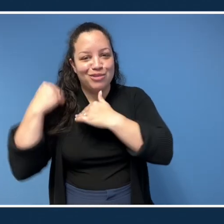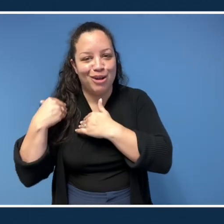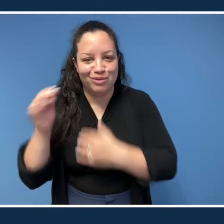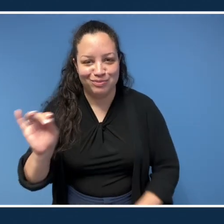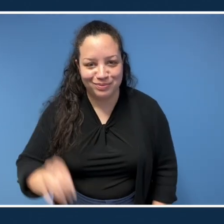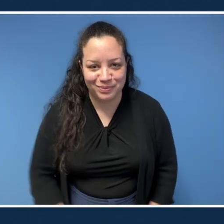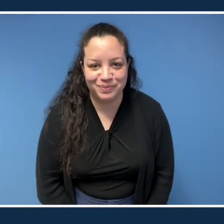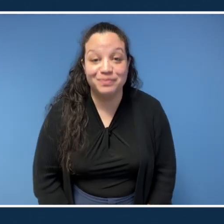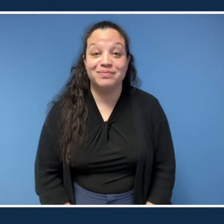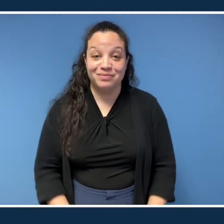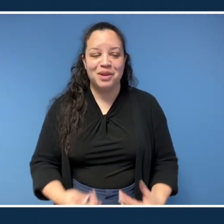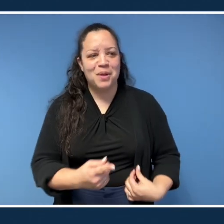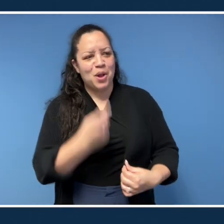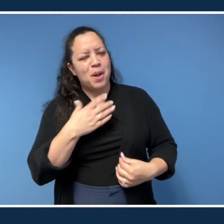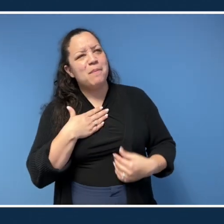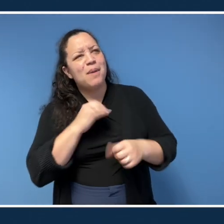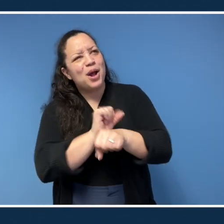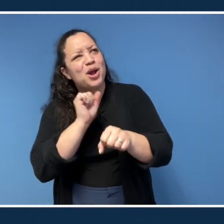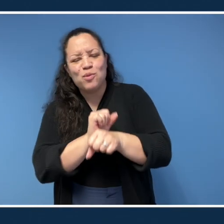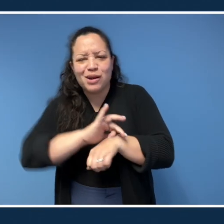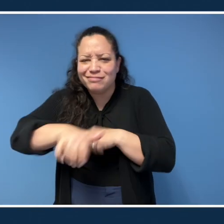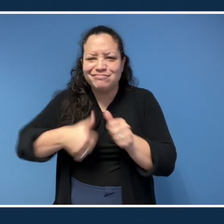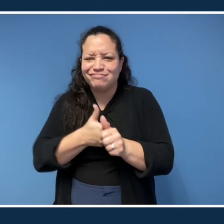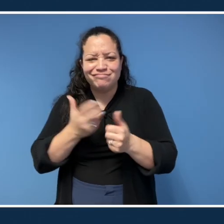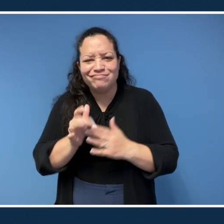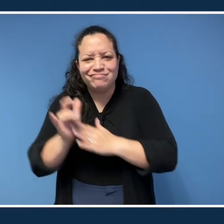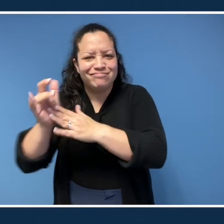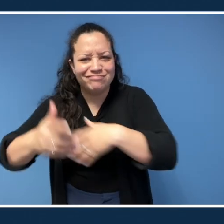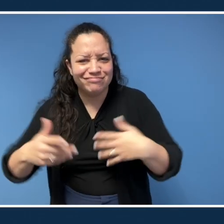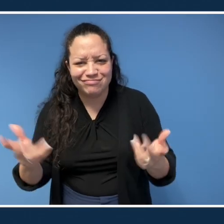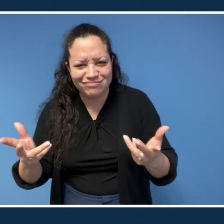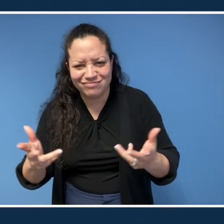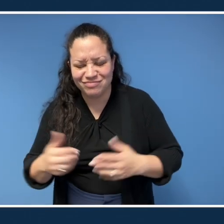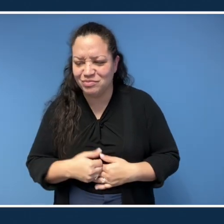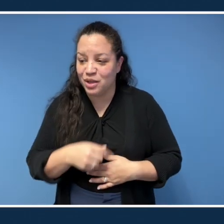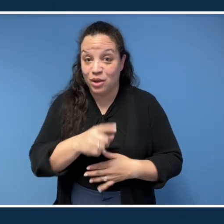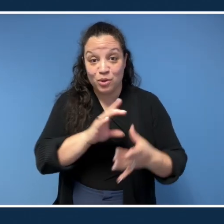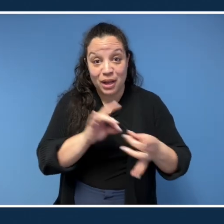I love the question about what guides might work and you mentioned at the beginning of both truth telling,